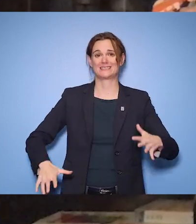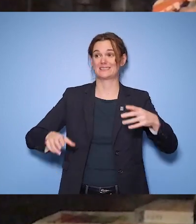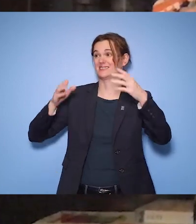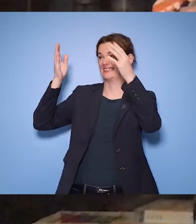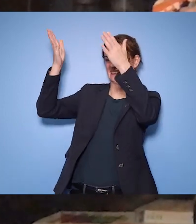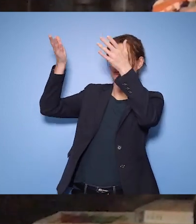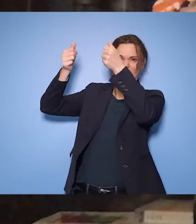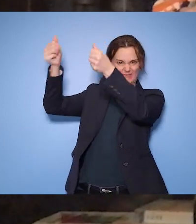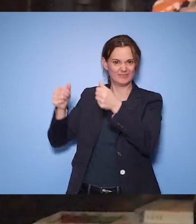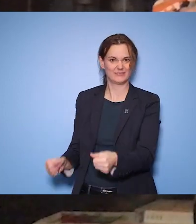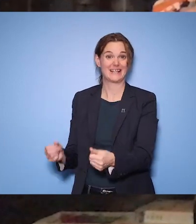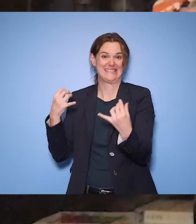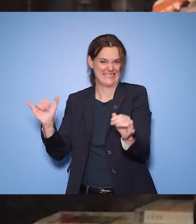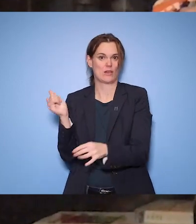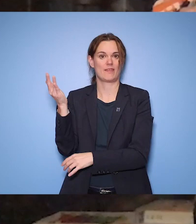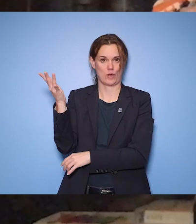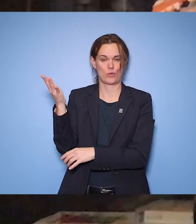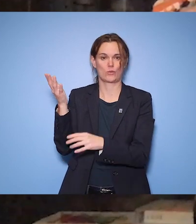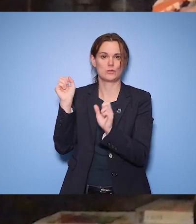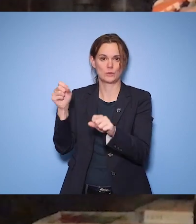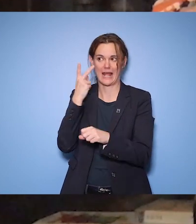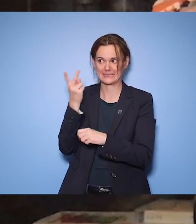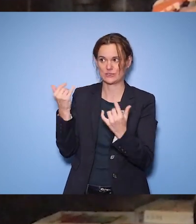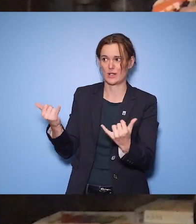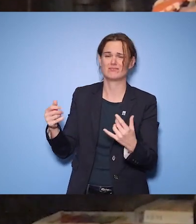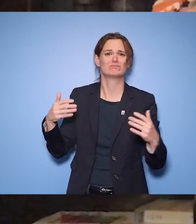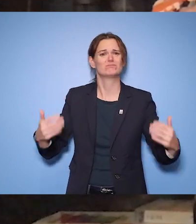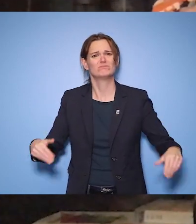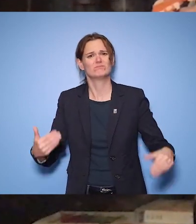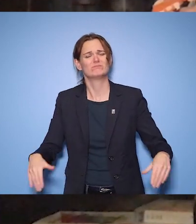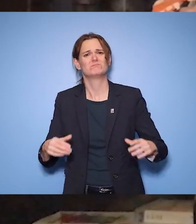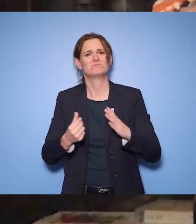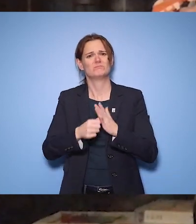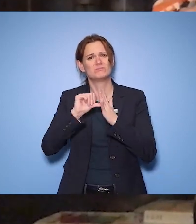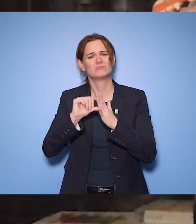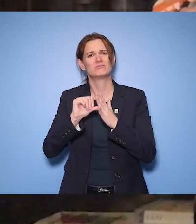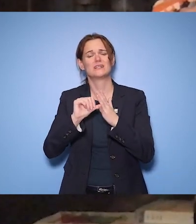at the event and is still at Kingstec today. I find it such a great example of how we can